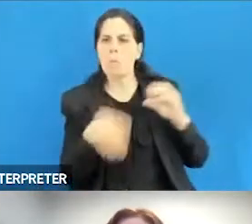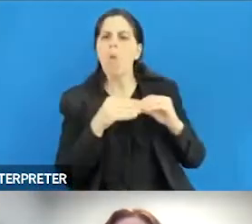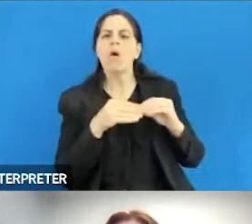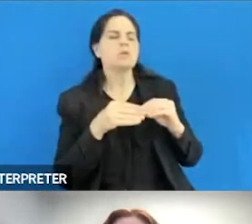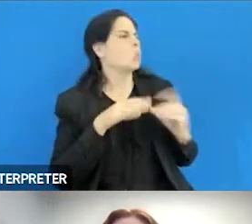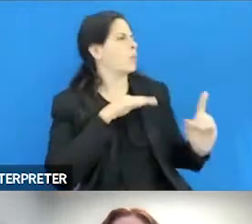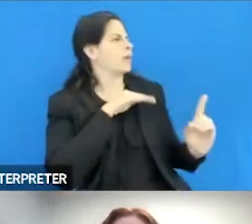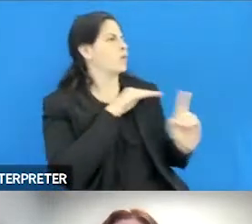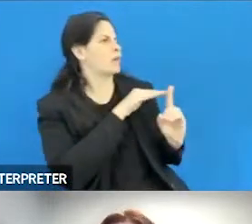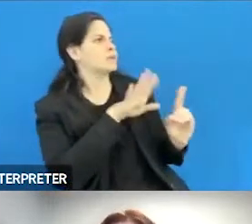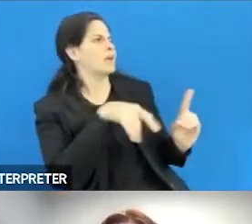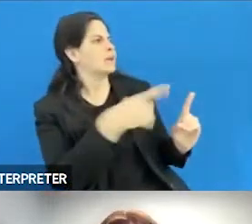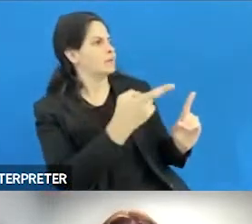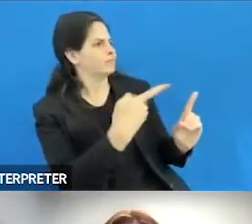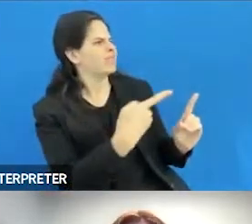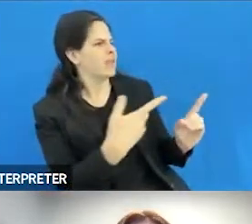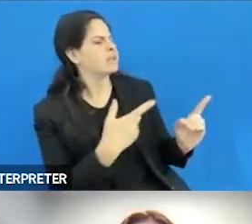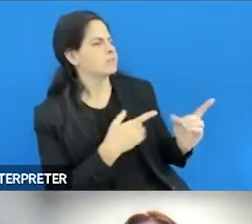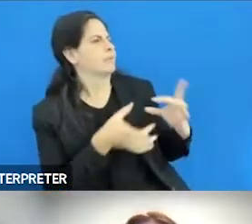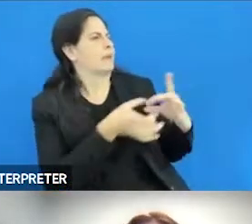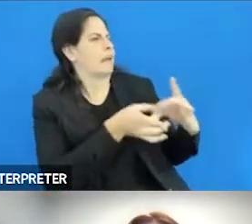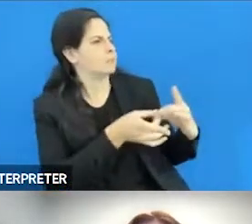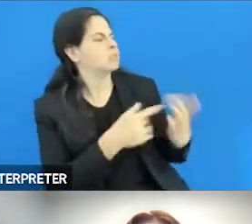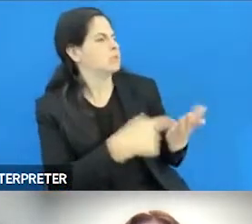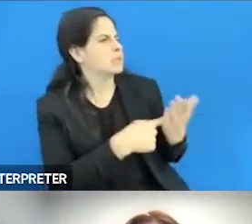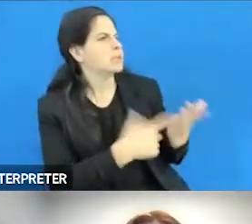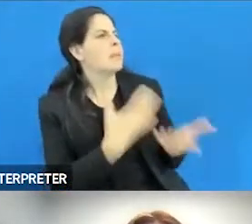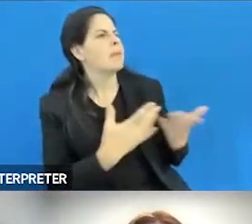"and that this is the right contract for you." Next slide.